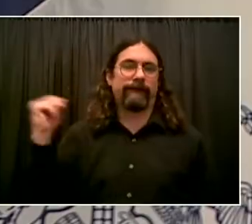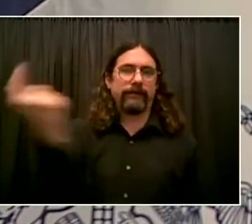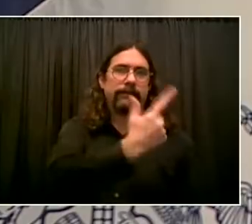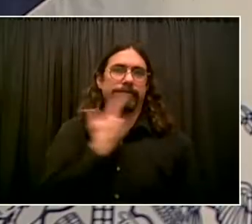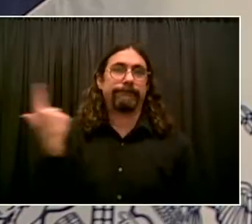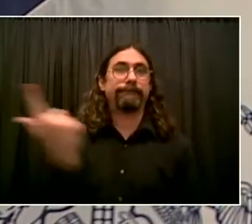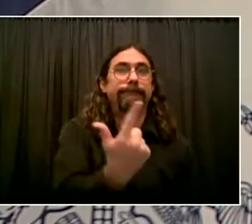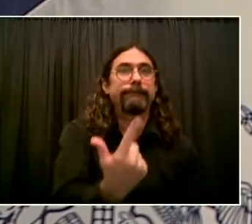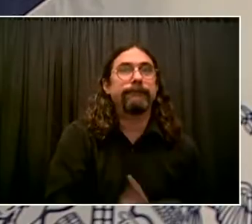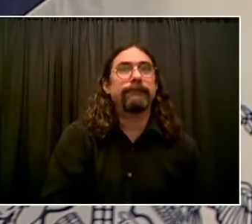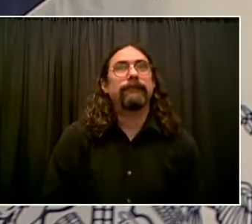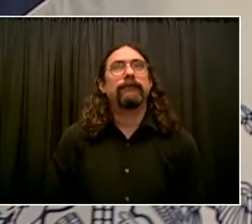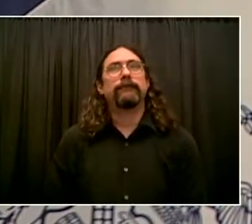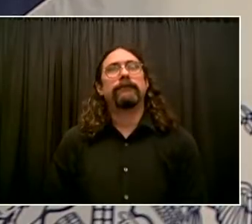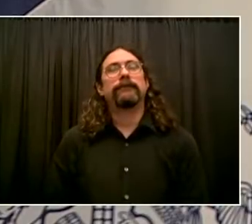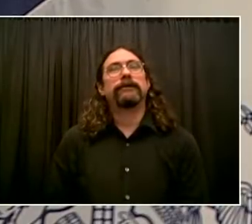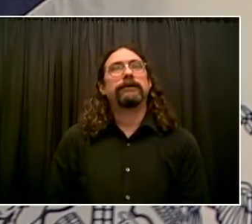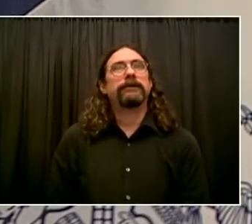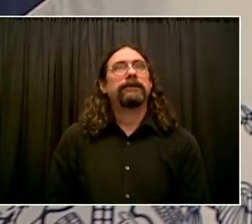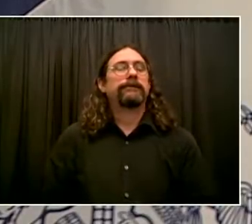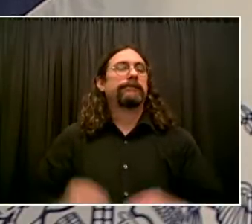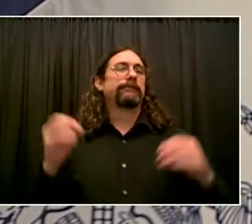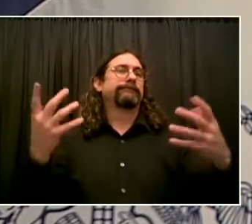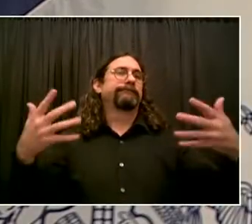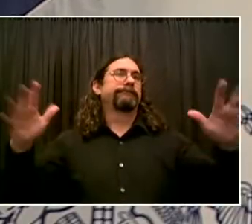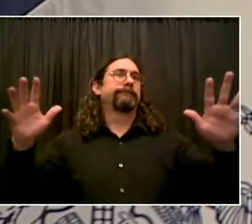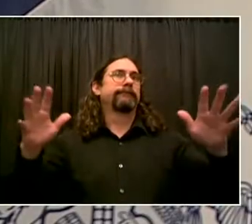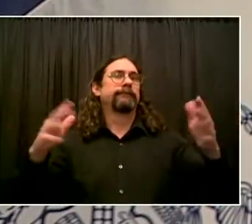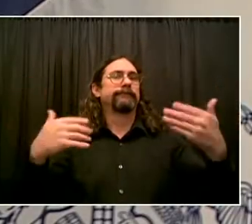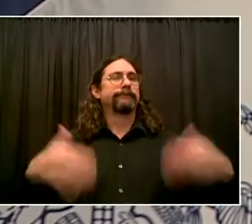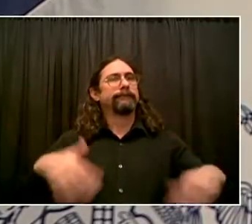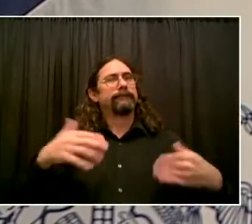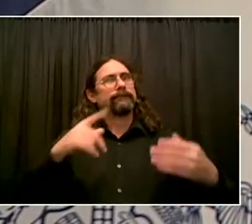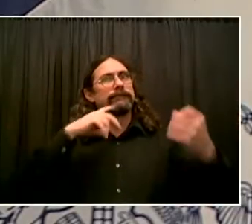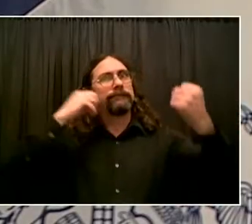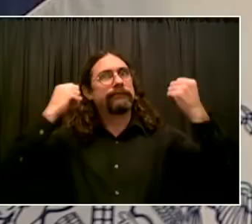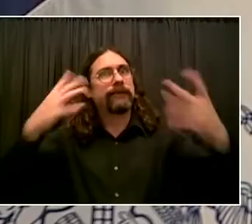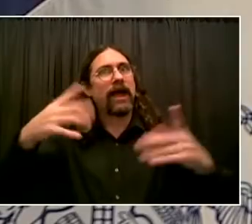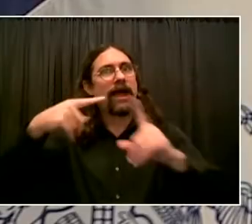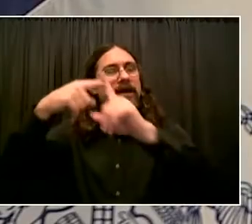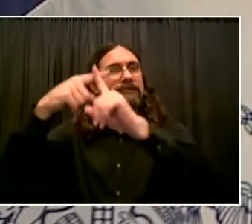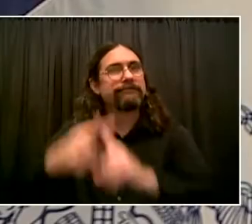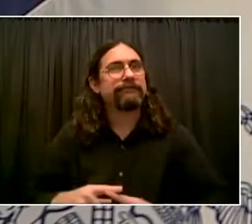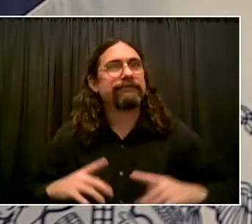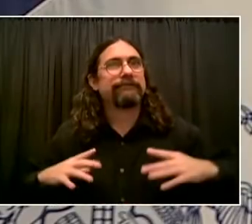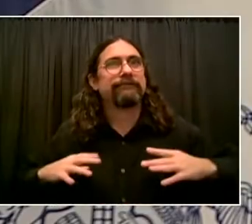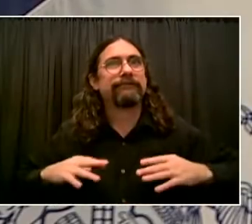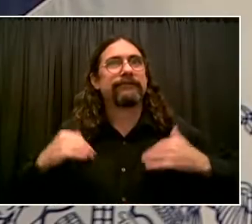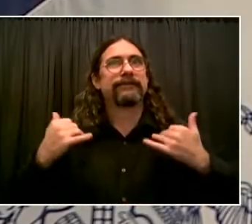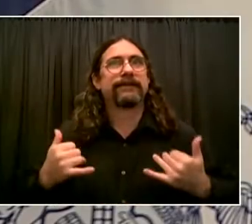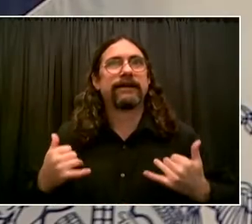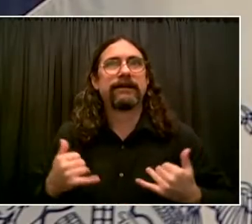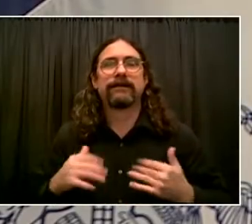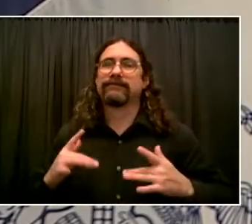THE INTEREST OF THE CITY. EVERYONE, AS WE CONCLUDE TODAY, LOTS OF HTINGS HAPPENG INTODAY.